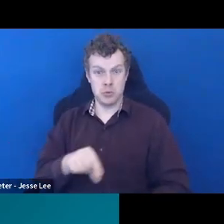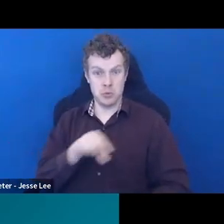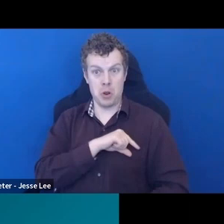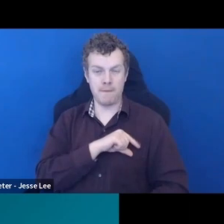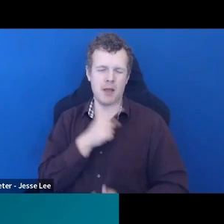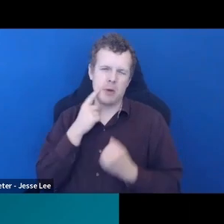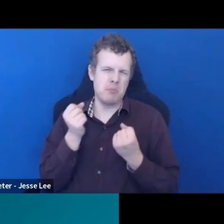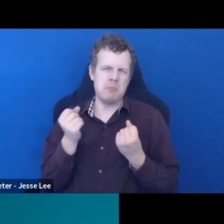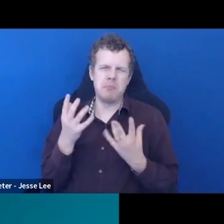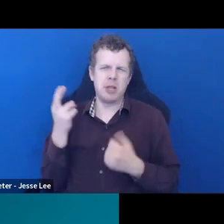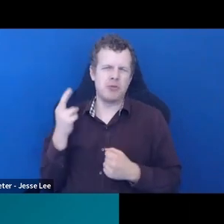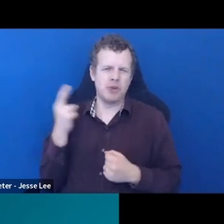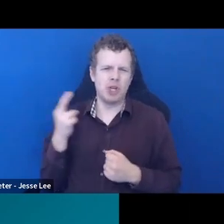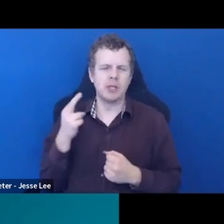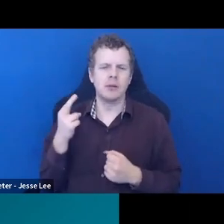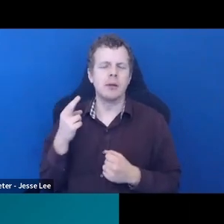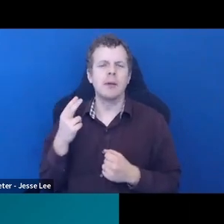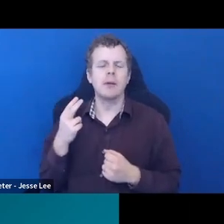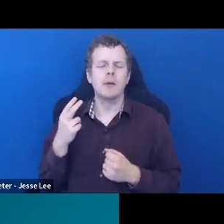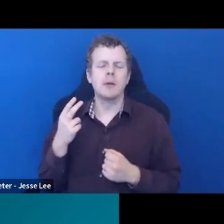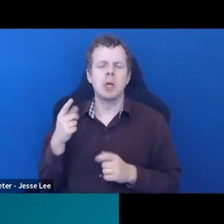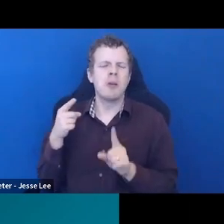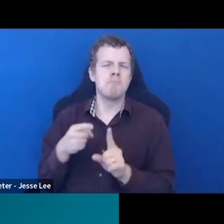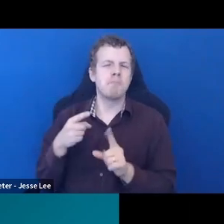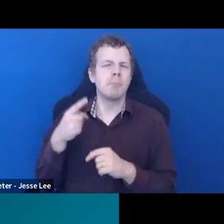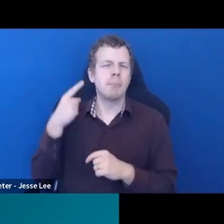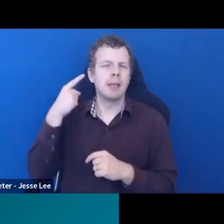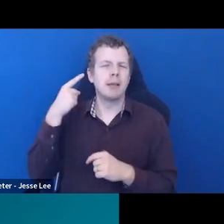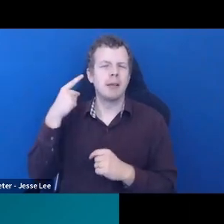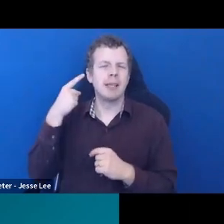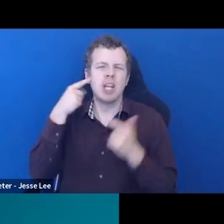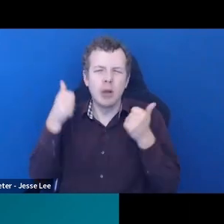But specifically when we're talking about hearing loss, children and families